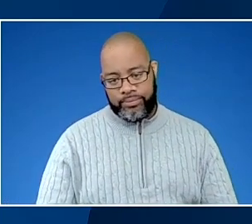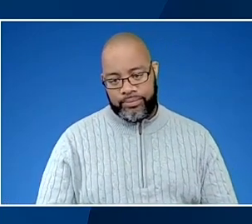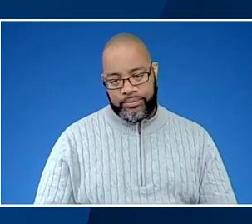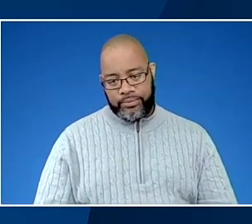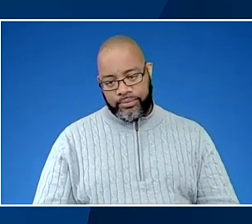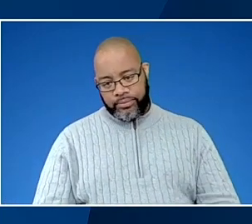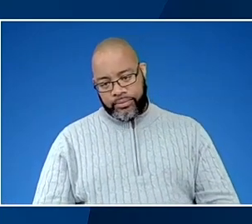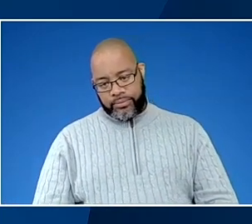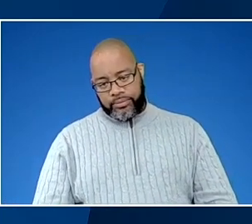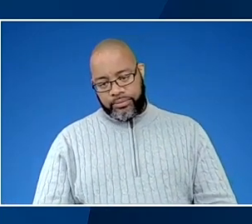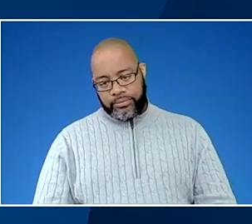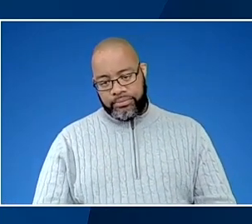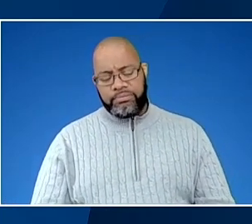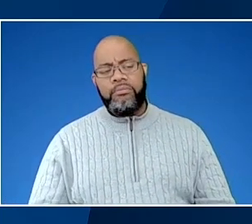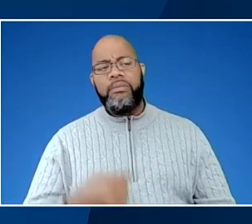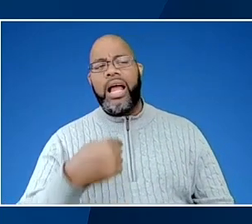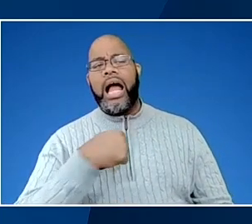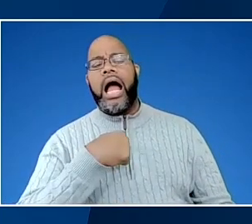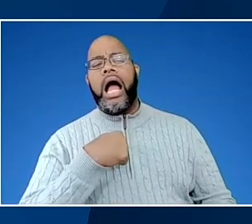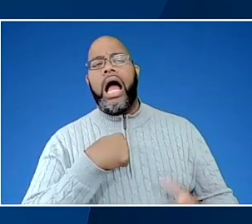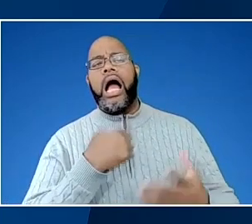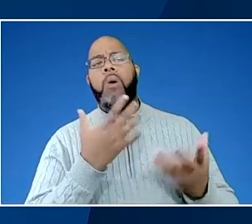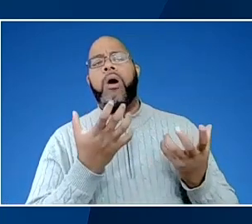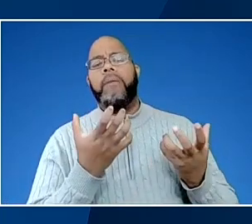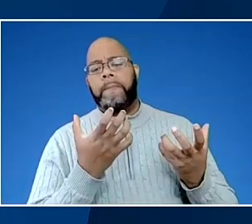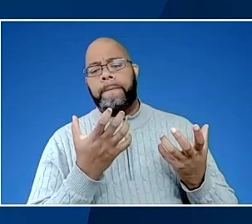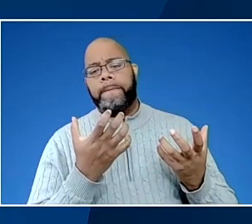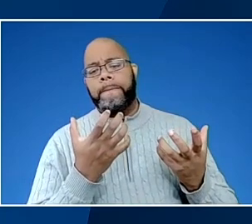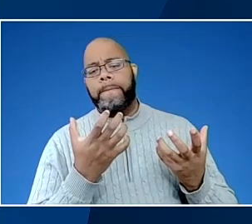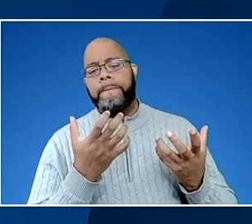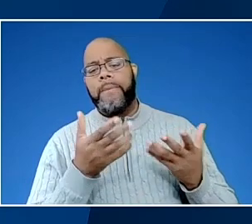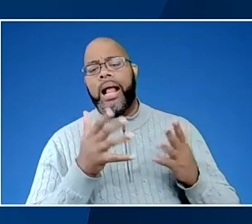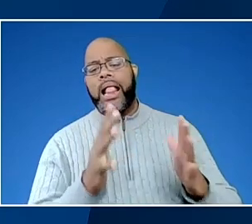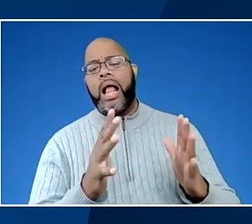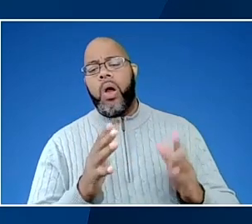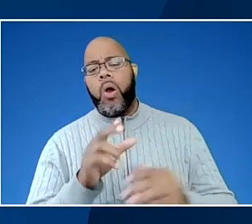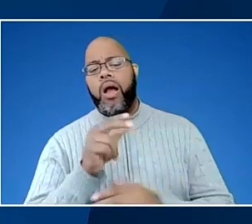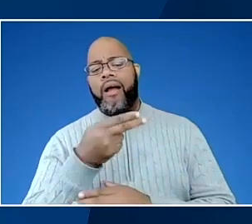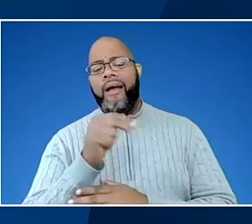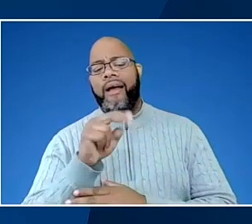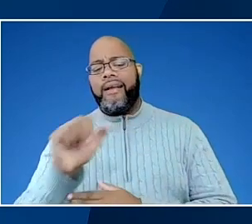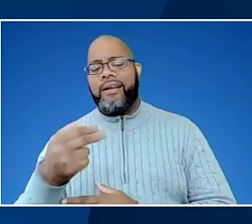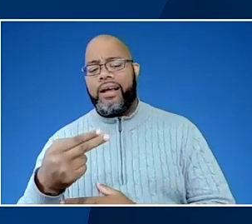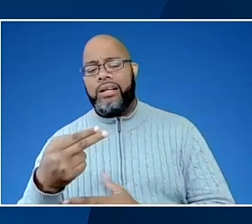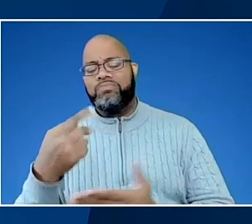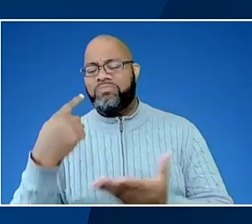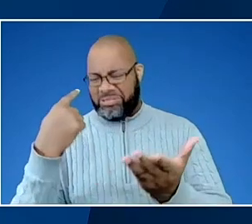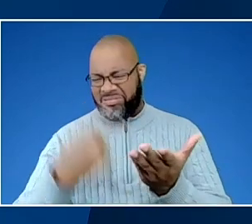I want to allow Hannah to talk to statutory